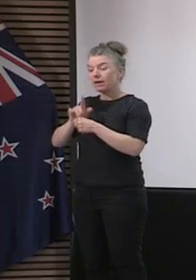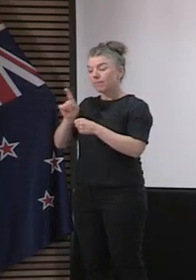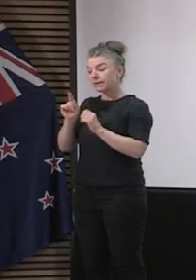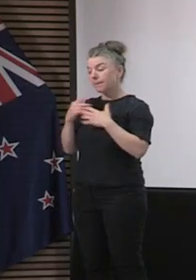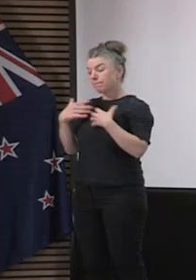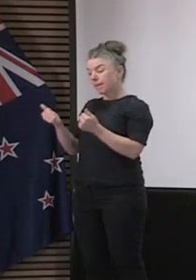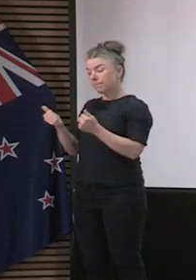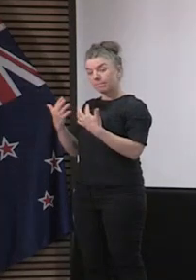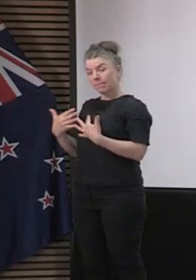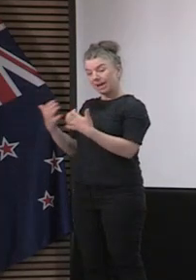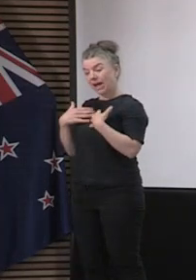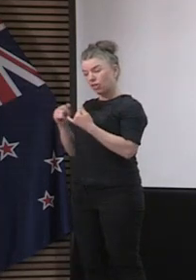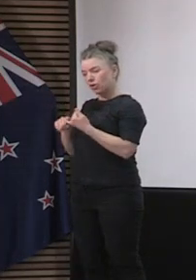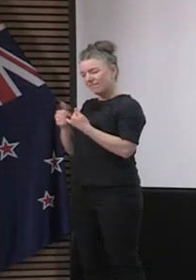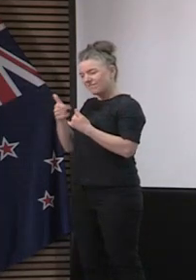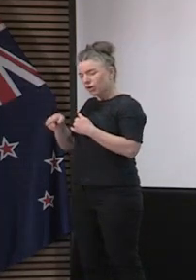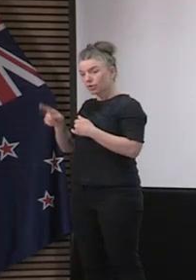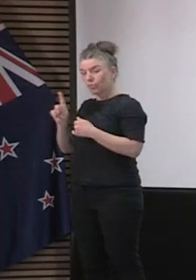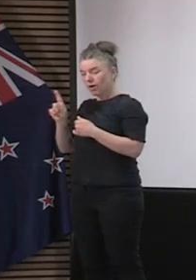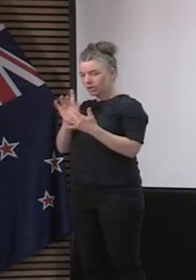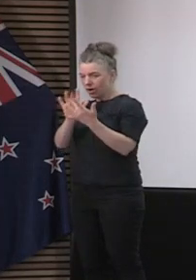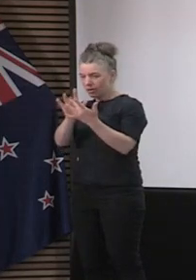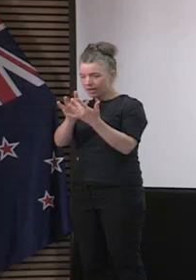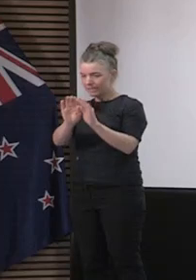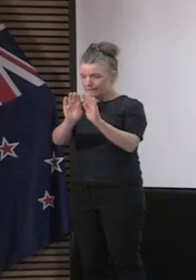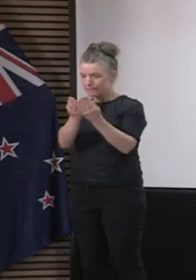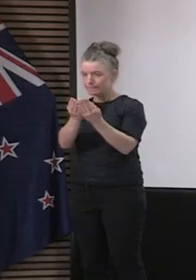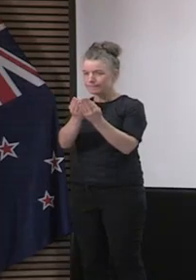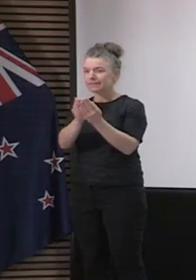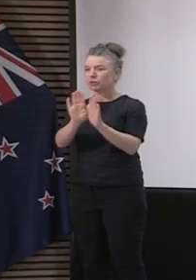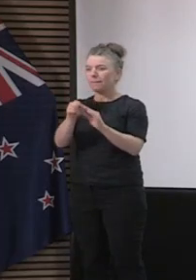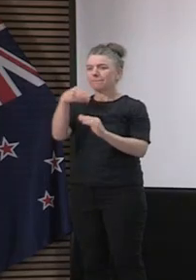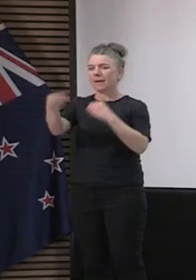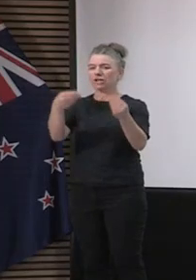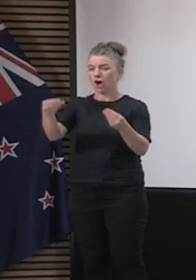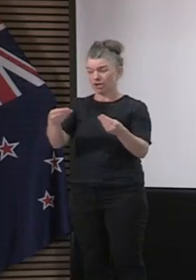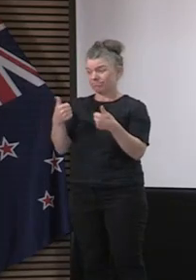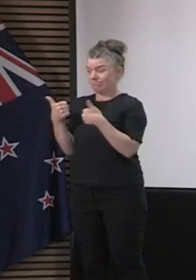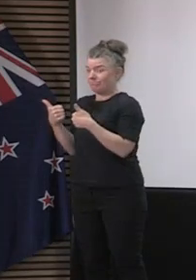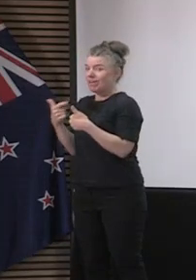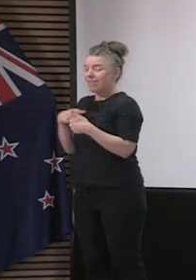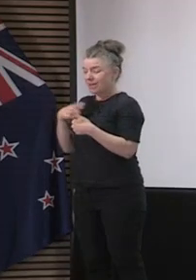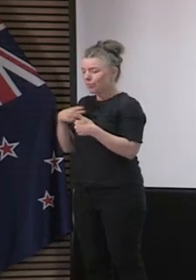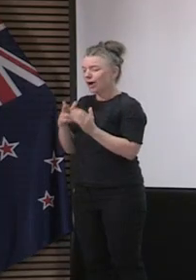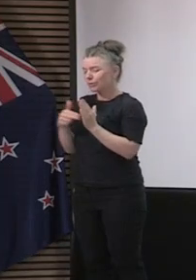public health units are very good at finding people and then getting them isolated and